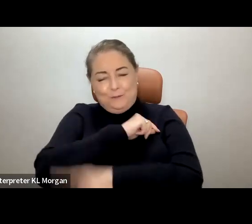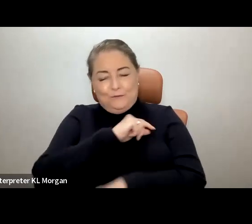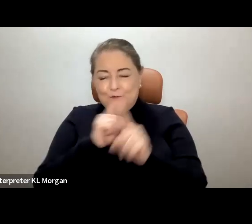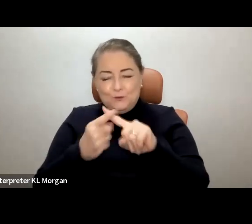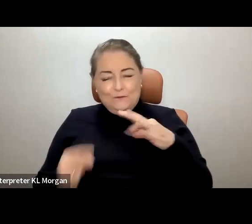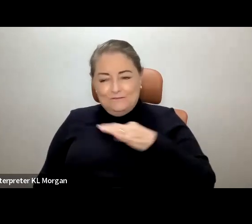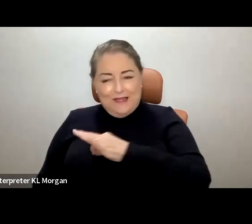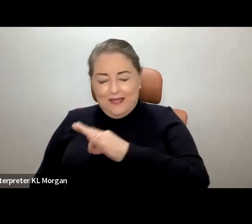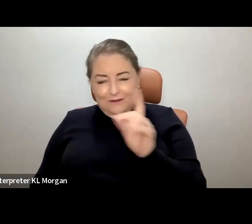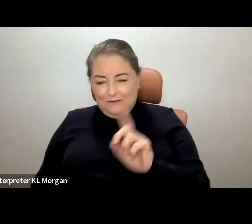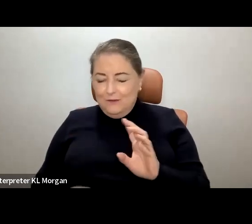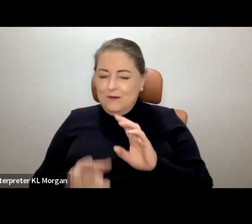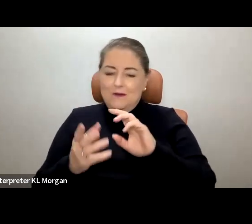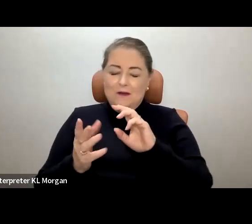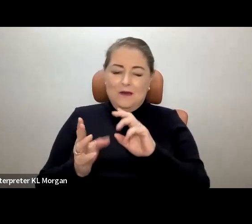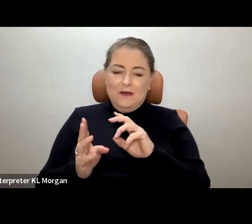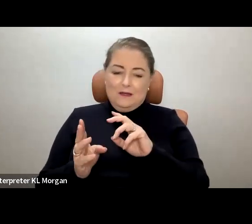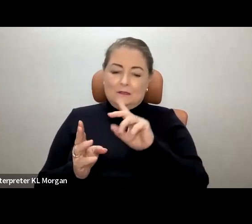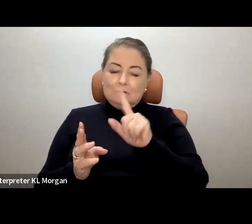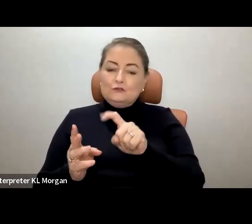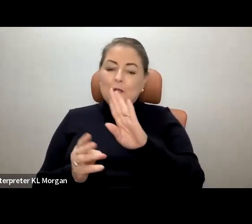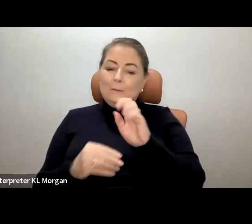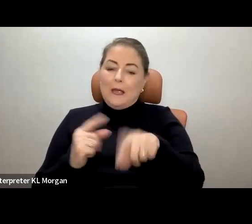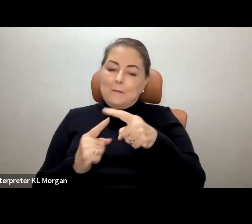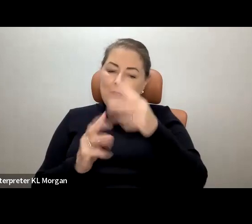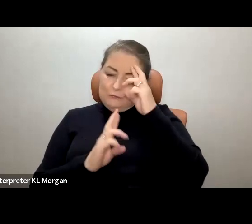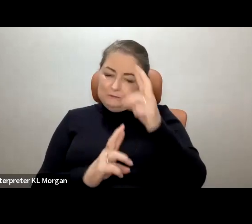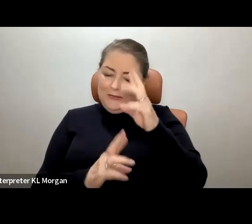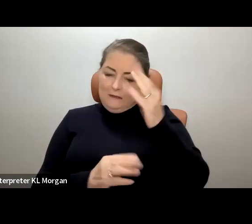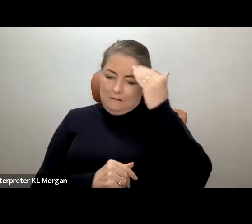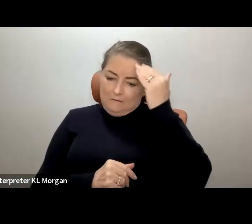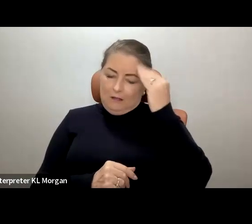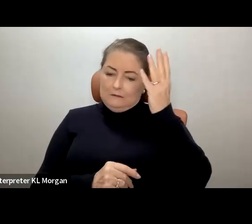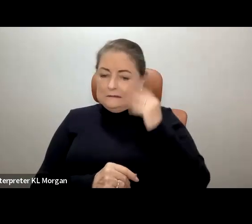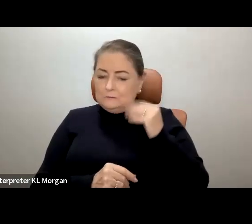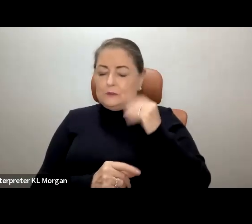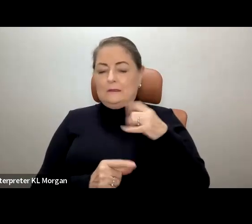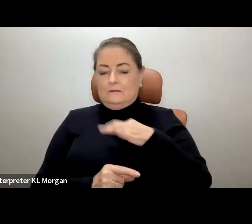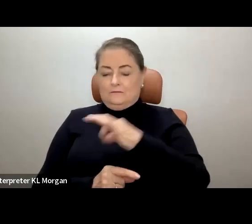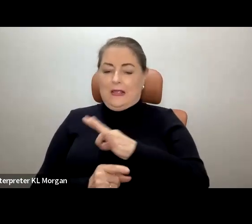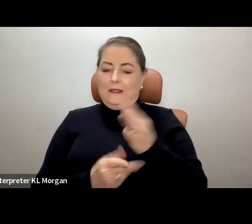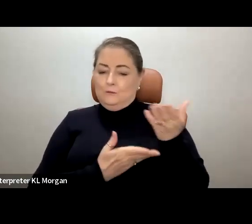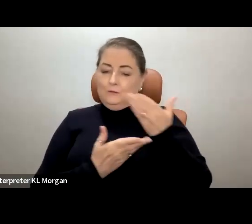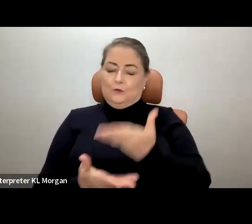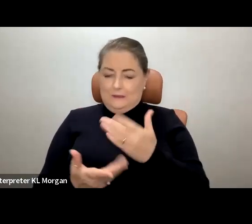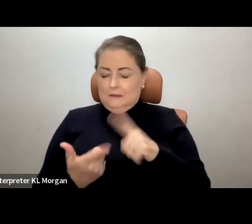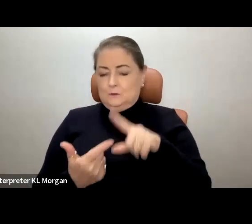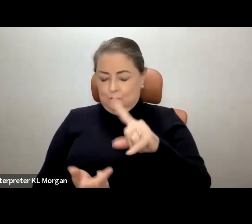It should be about respecting the knowledge and experience that the faculty bring to the to the table, it should be about